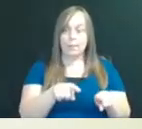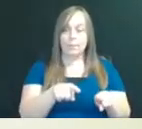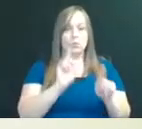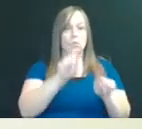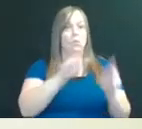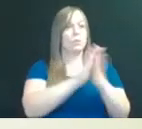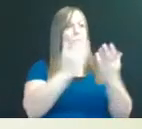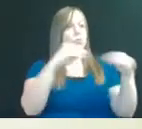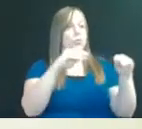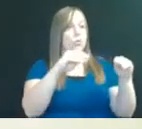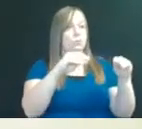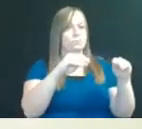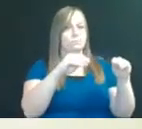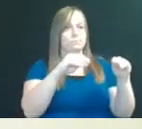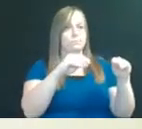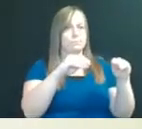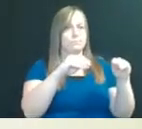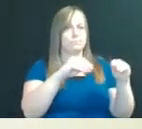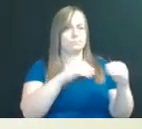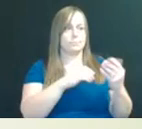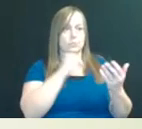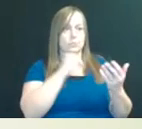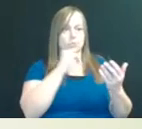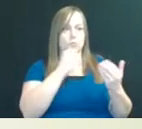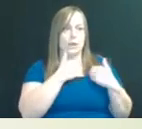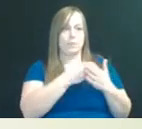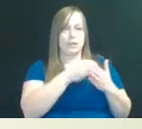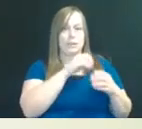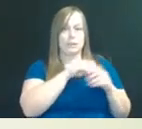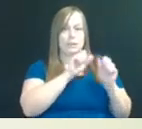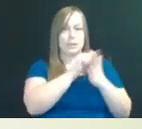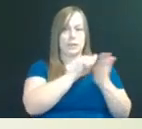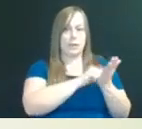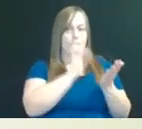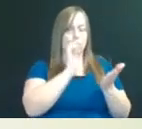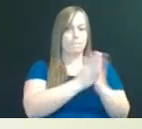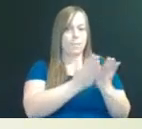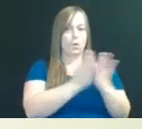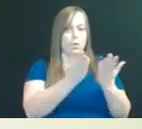there's no voucher for you books. And then you're getting these nasty gram emails